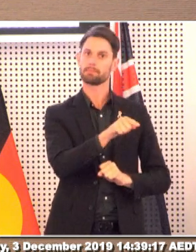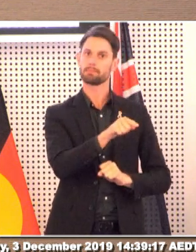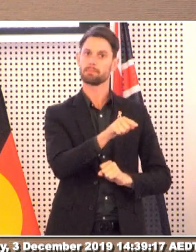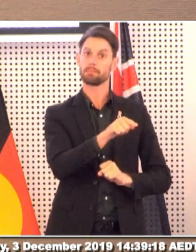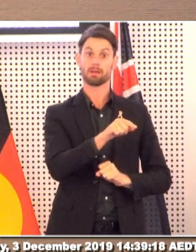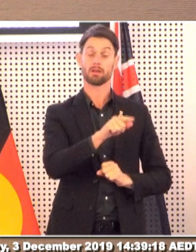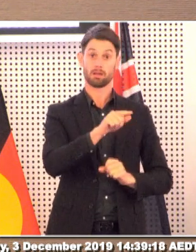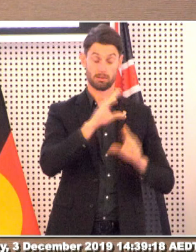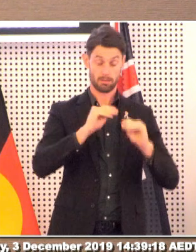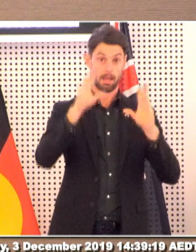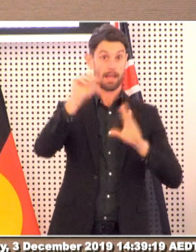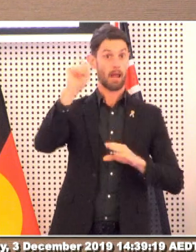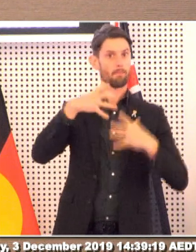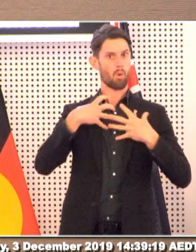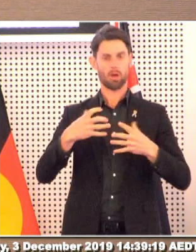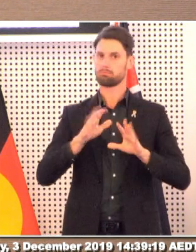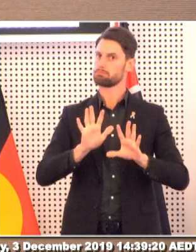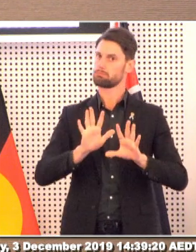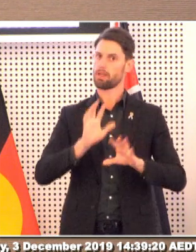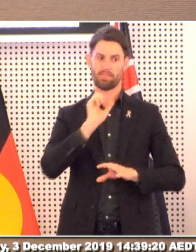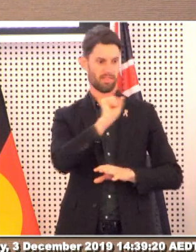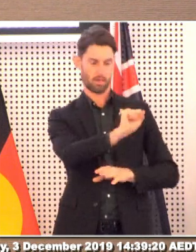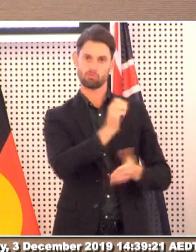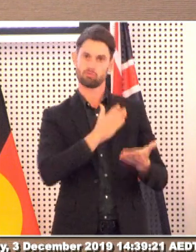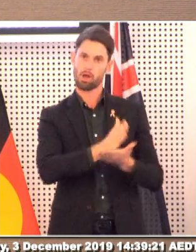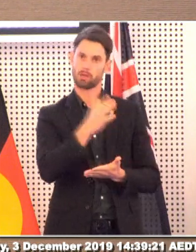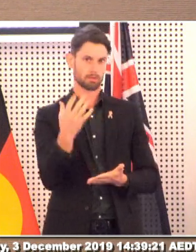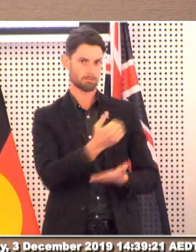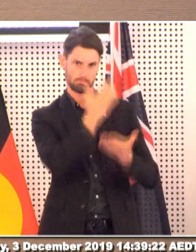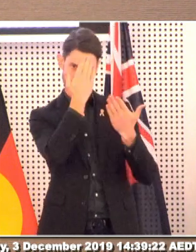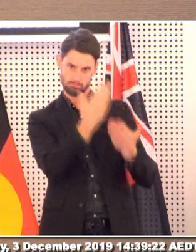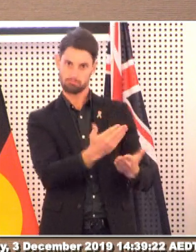Now, the Guardianship and Administration Act, and particularly where I’m appointed